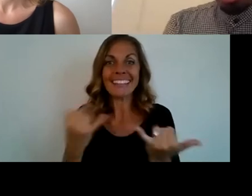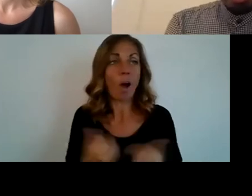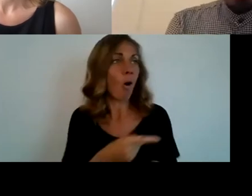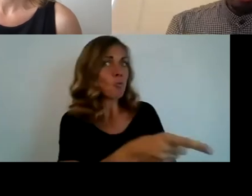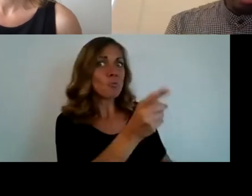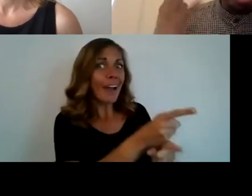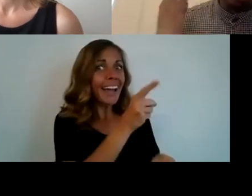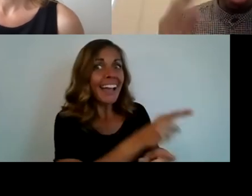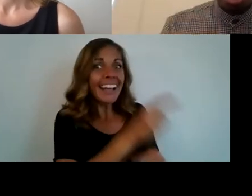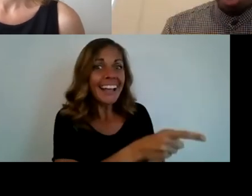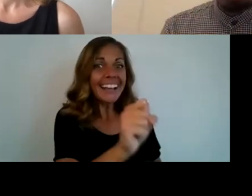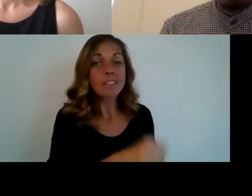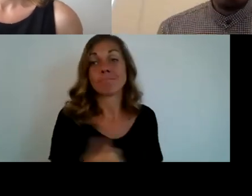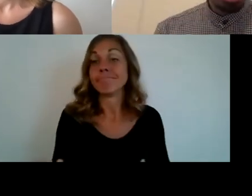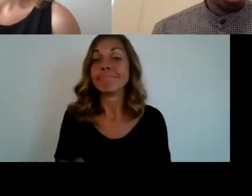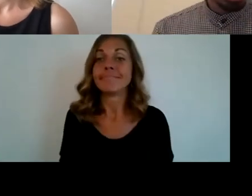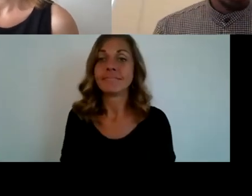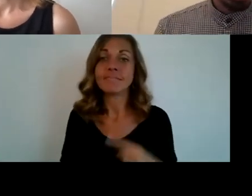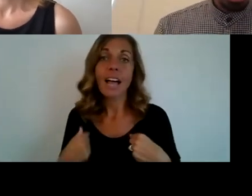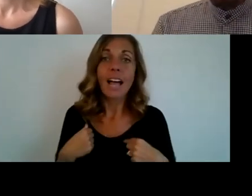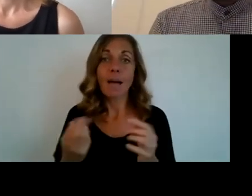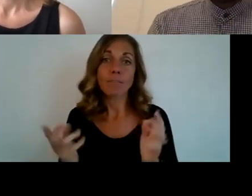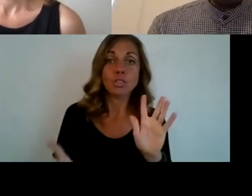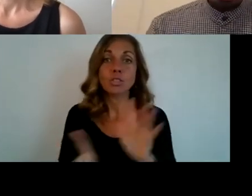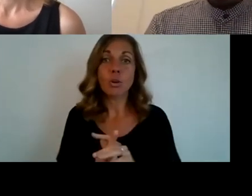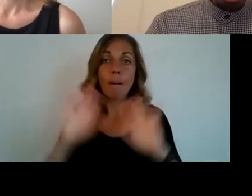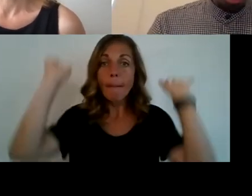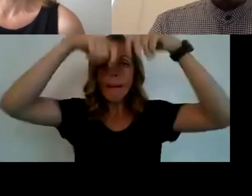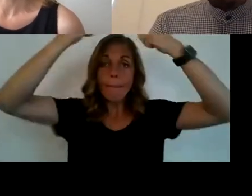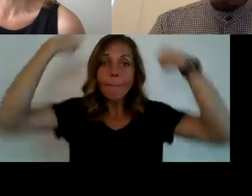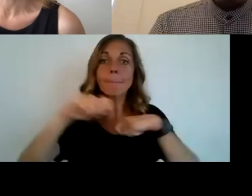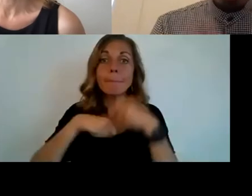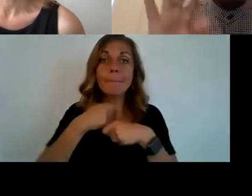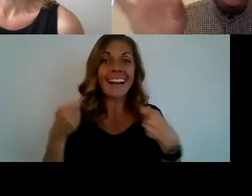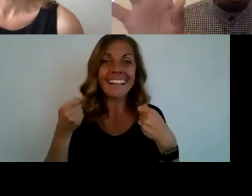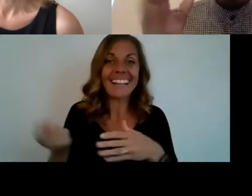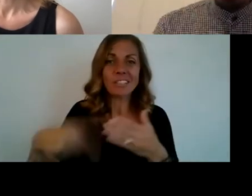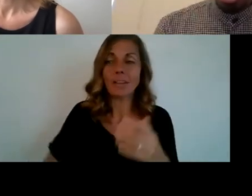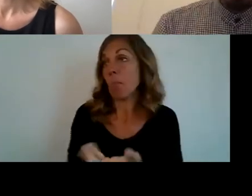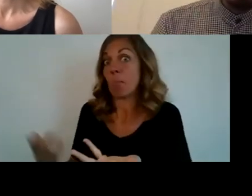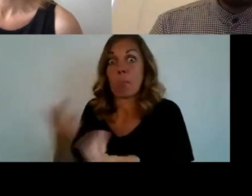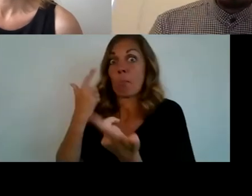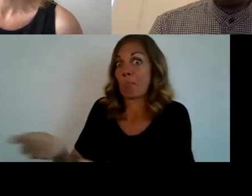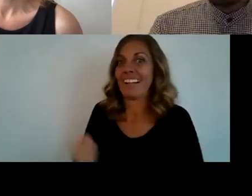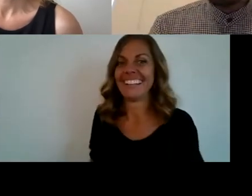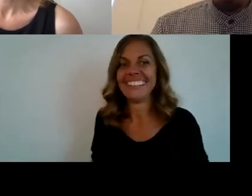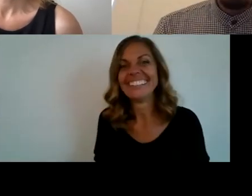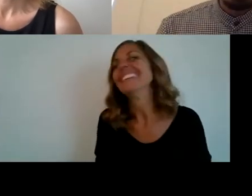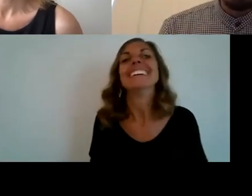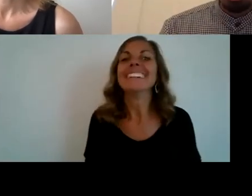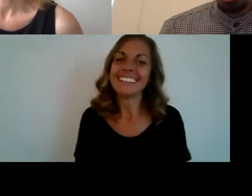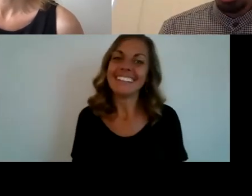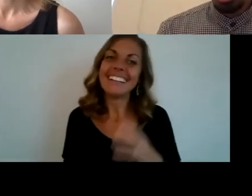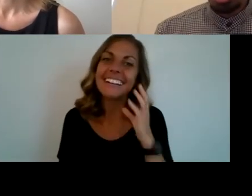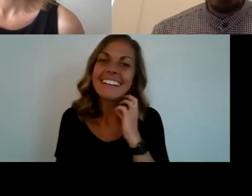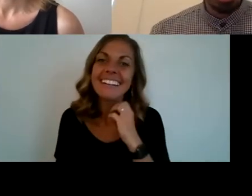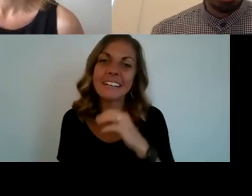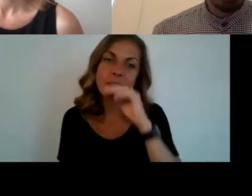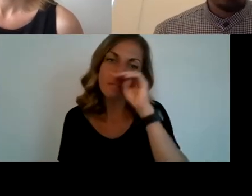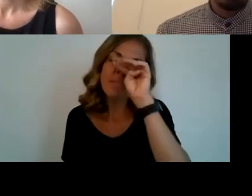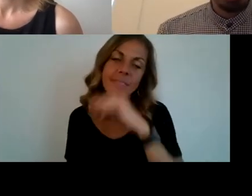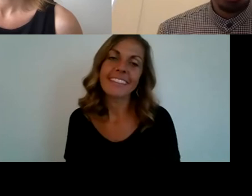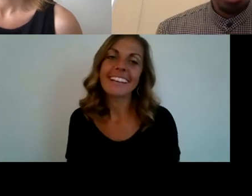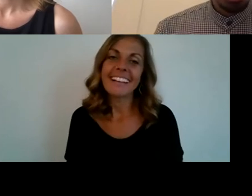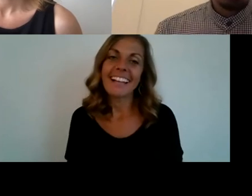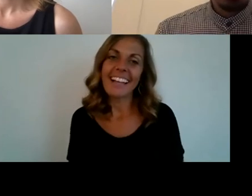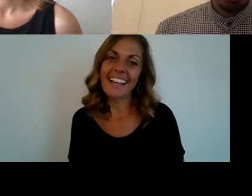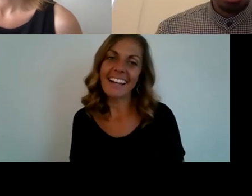I'm going to show up in my bonnet next time. A different look for me before. But I think